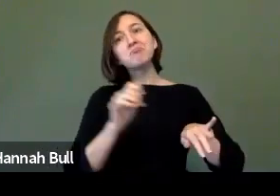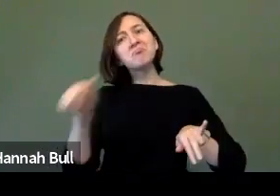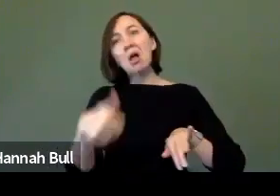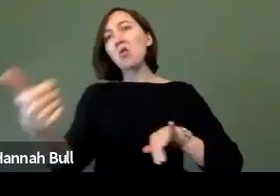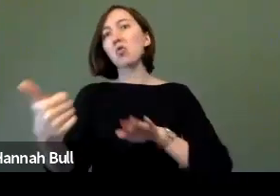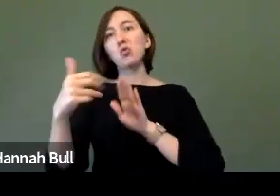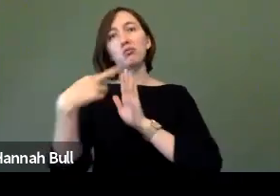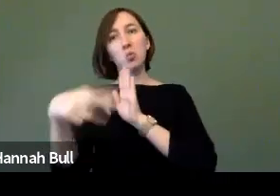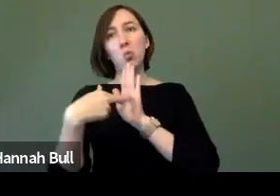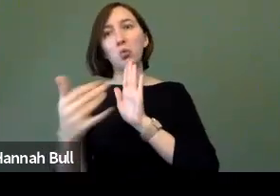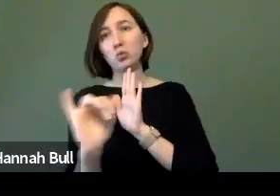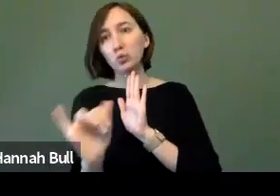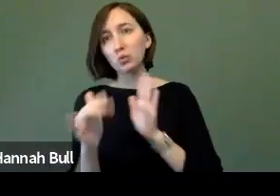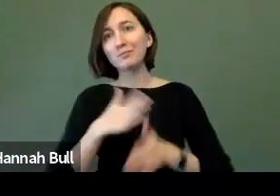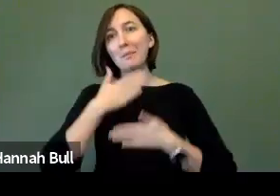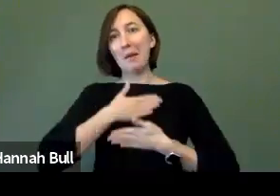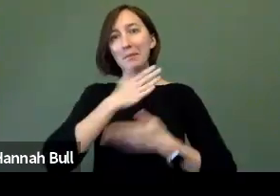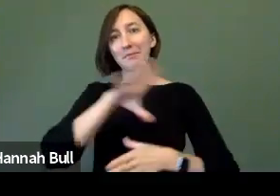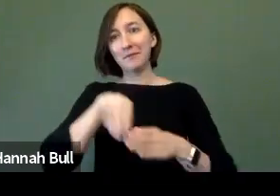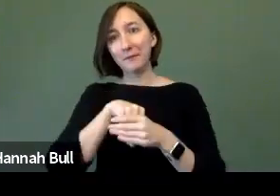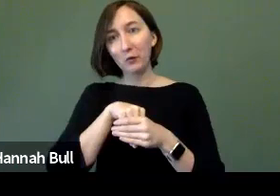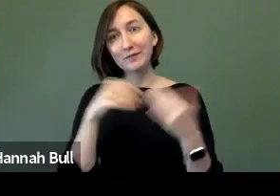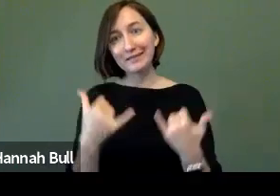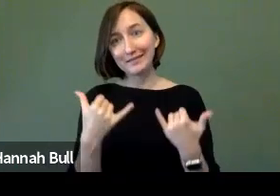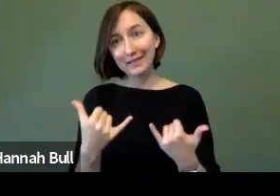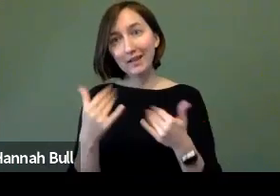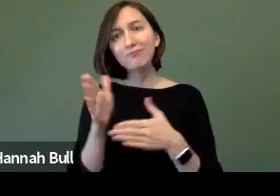So I'm happy to be here today to share resources